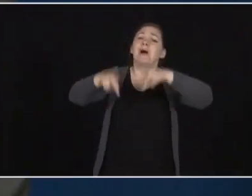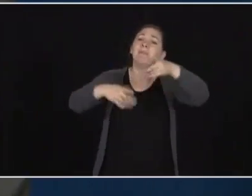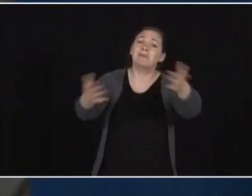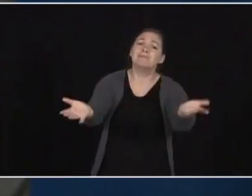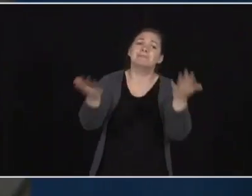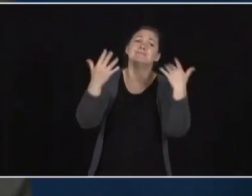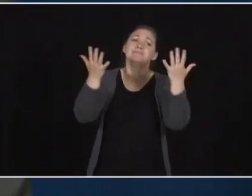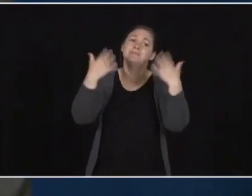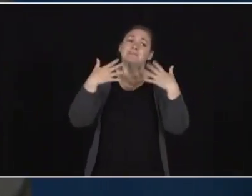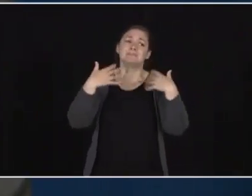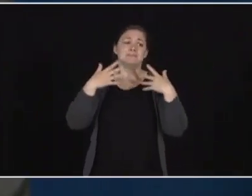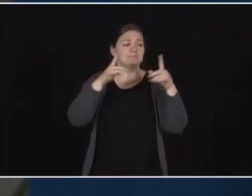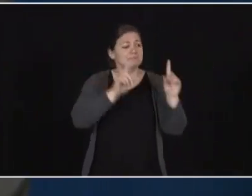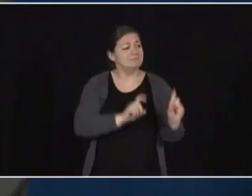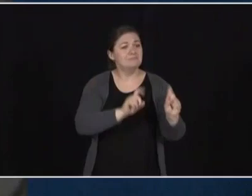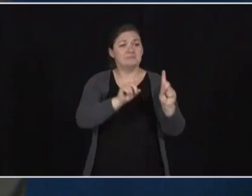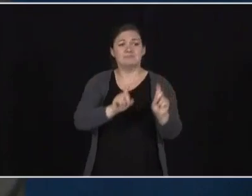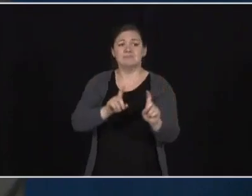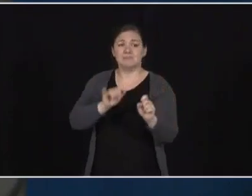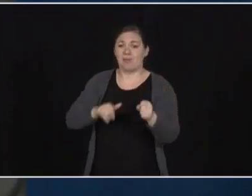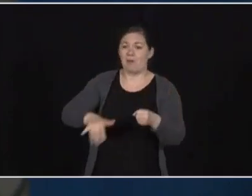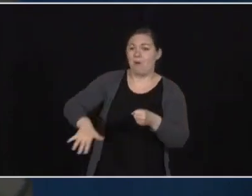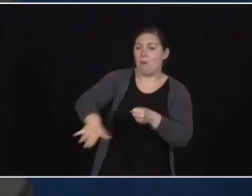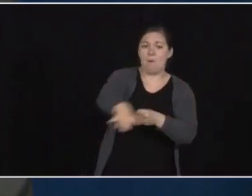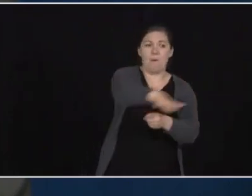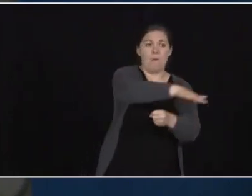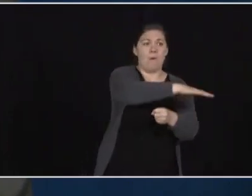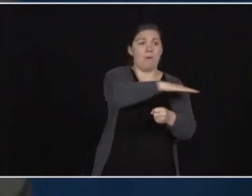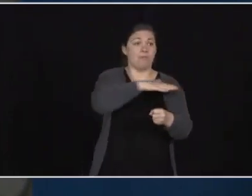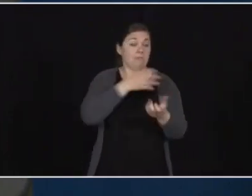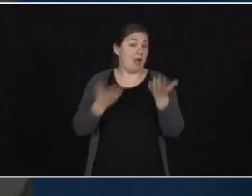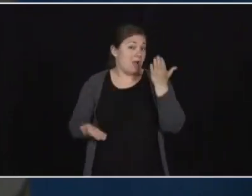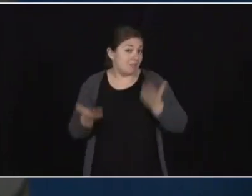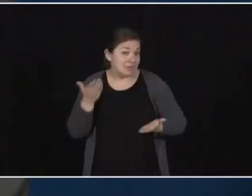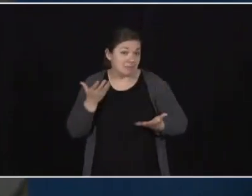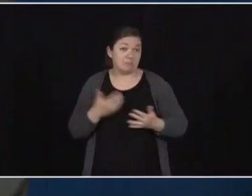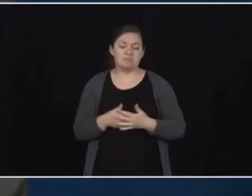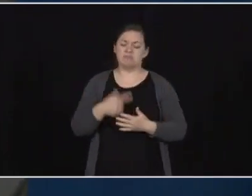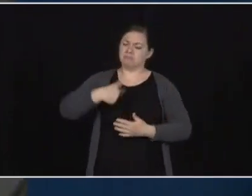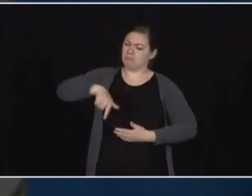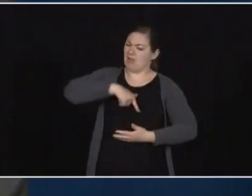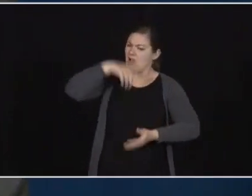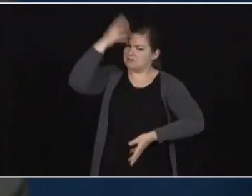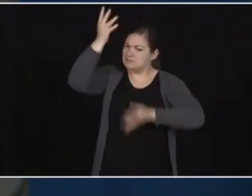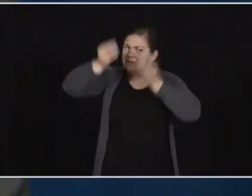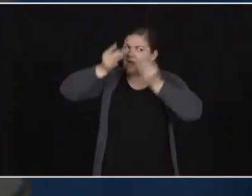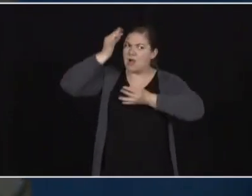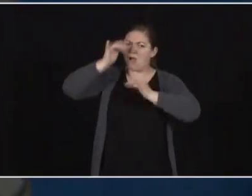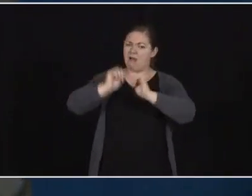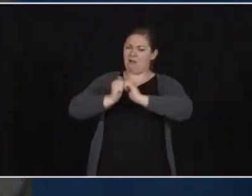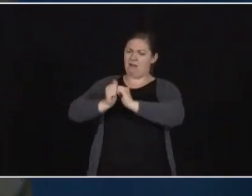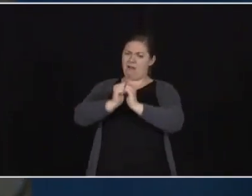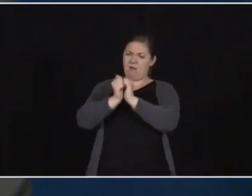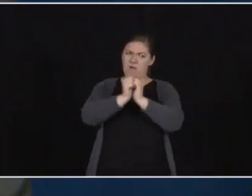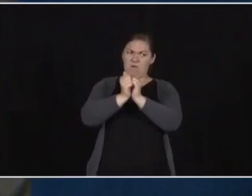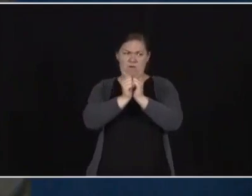We looking to invite or offer or provide the opportunity for people to attend and those are all things that we are actively thinking through